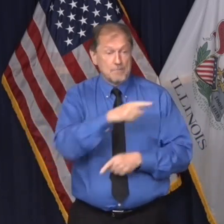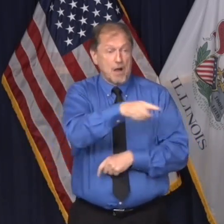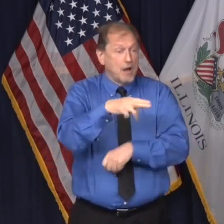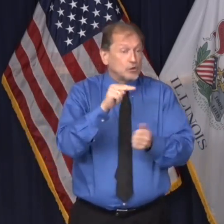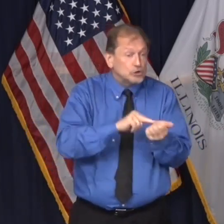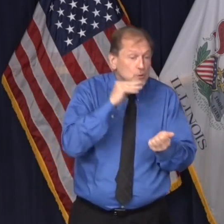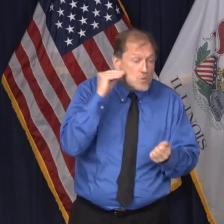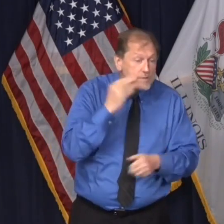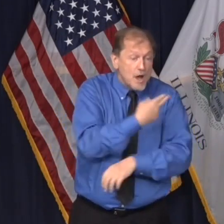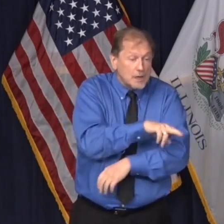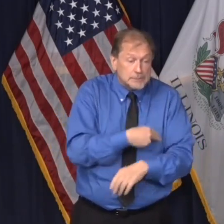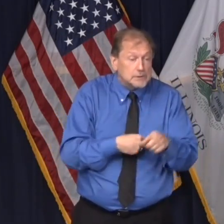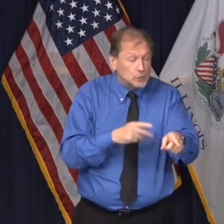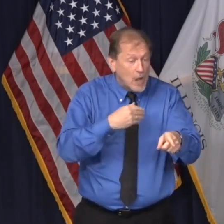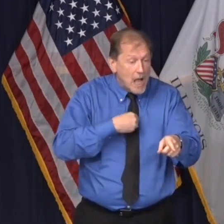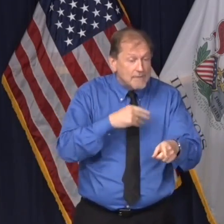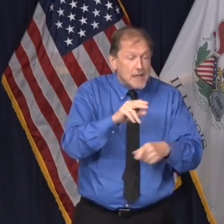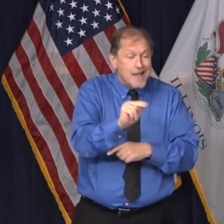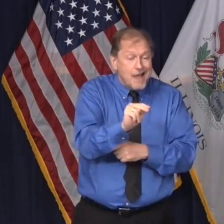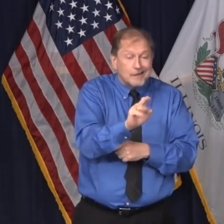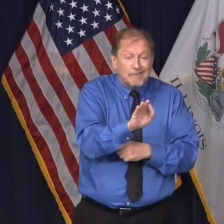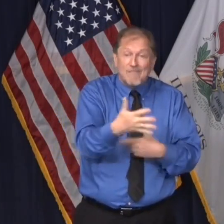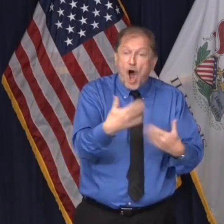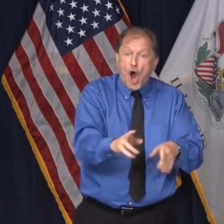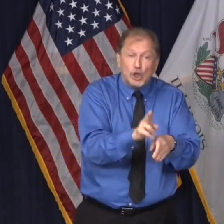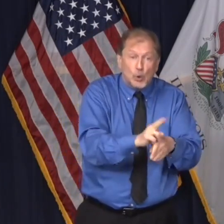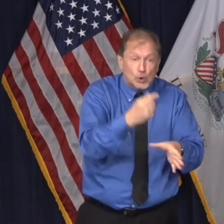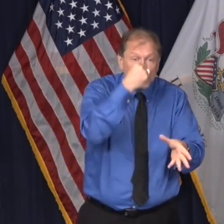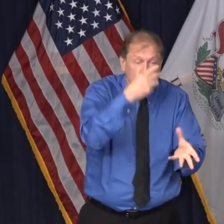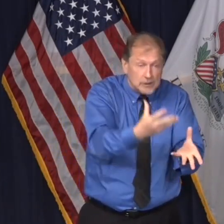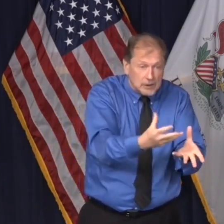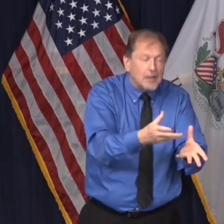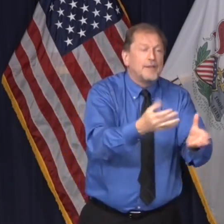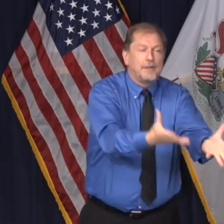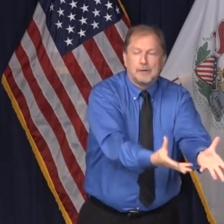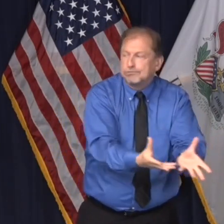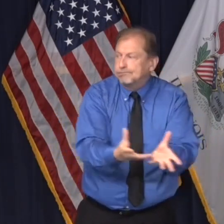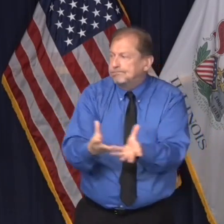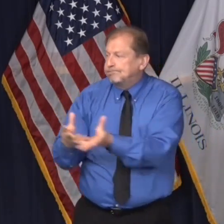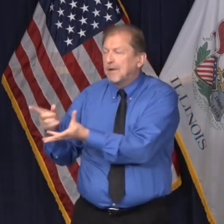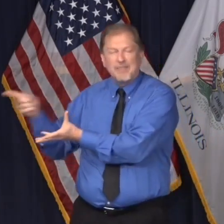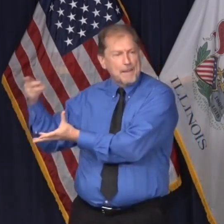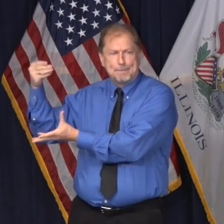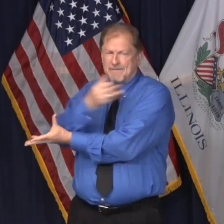DOOR-TO-DOOR. FED EX AND CARDINAL HEALTH ARE HANDLING THE TRANSPORT OF MASKS